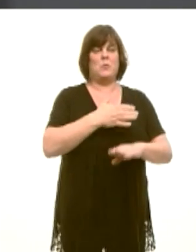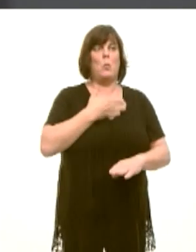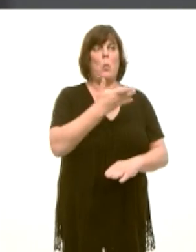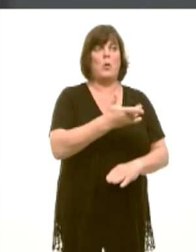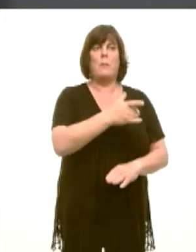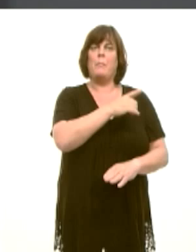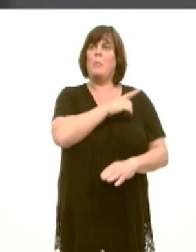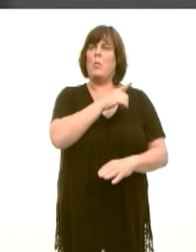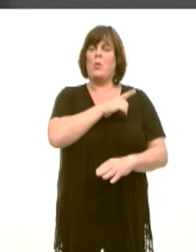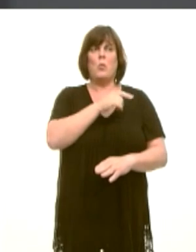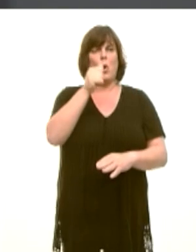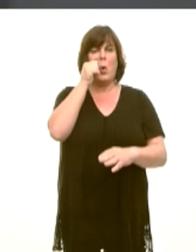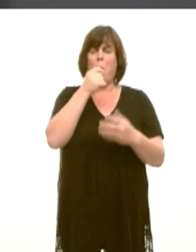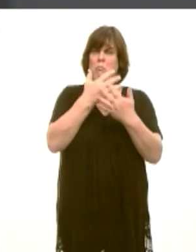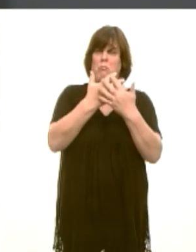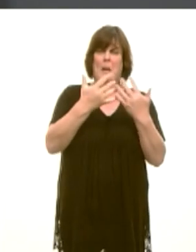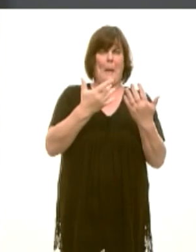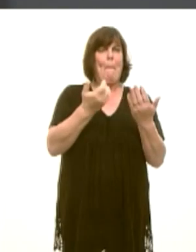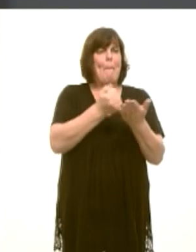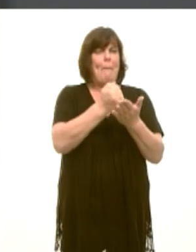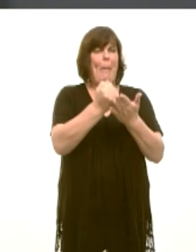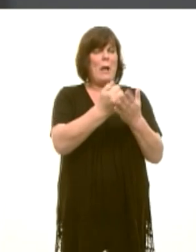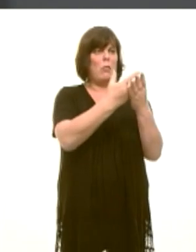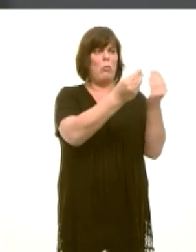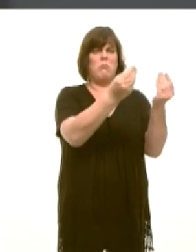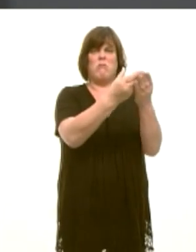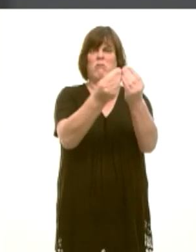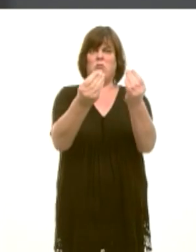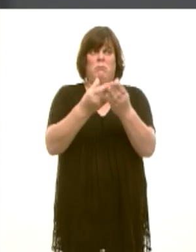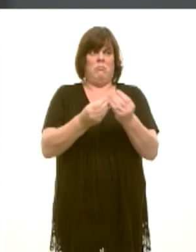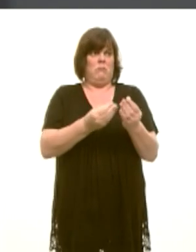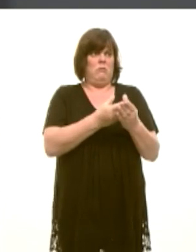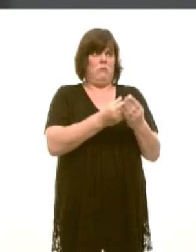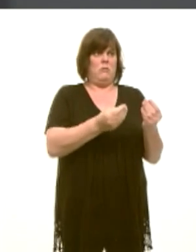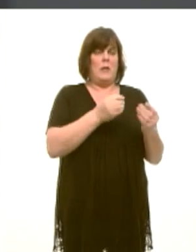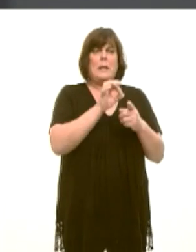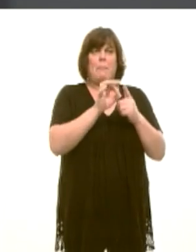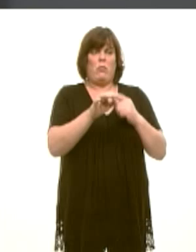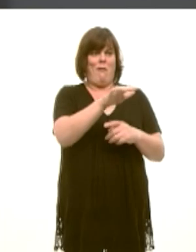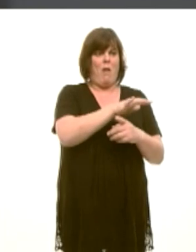banks, to all intents and purposes, have disappeared from our villages and towns across Wales.